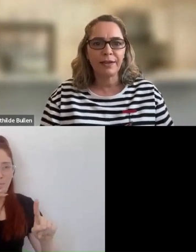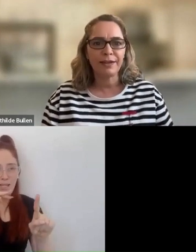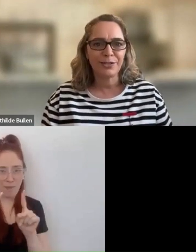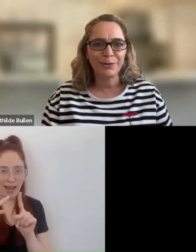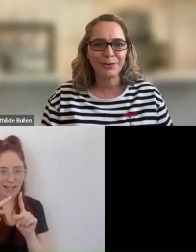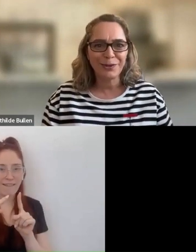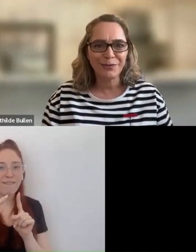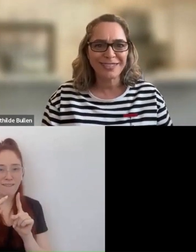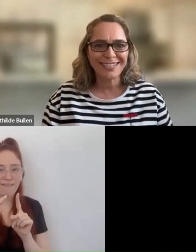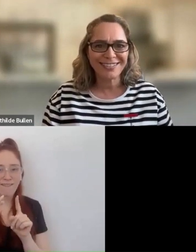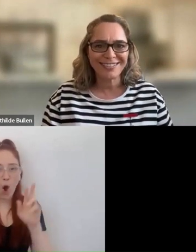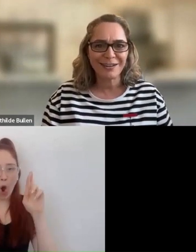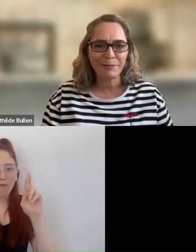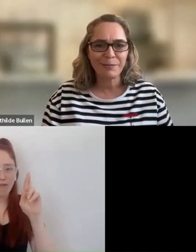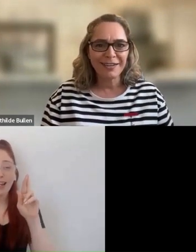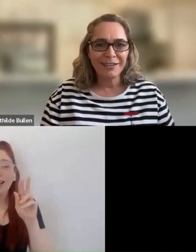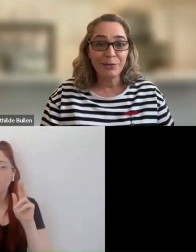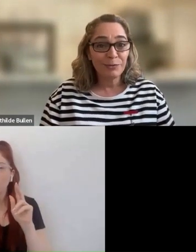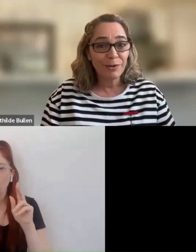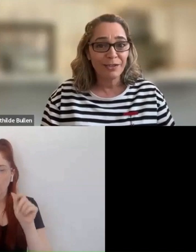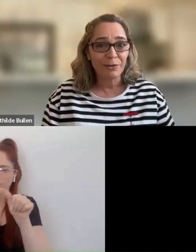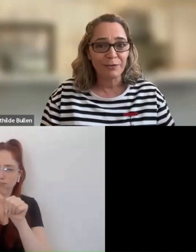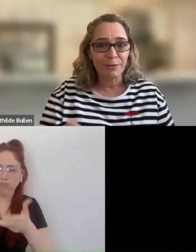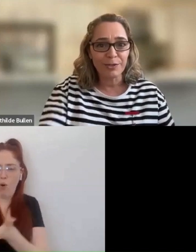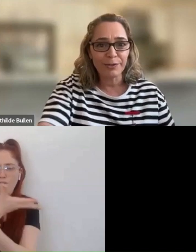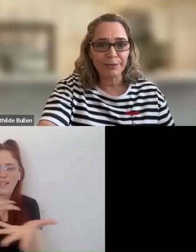can get into a good conversation, and I'm really looking forward to it.